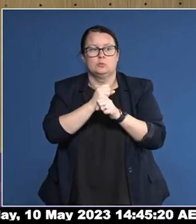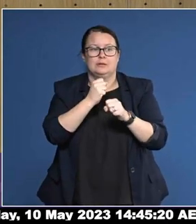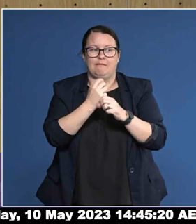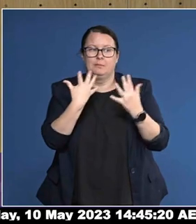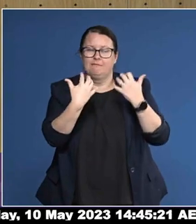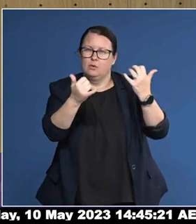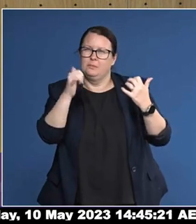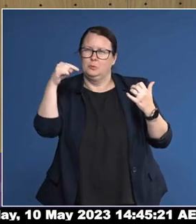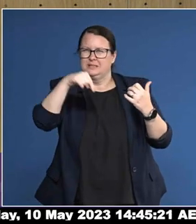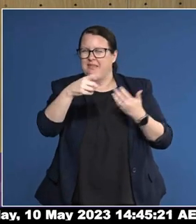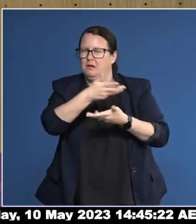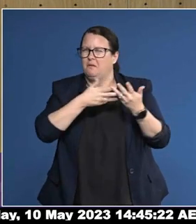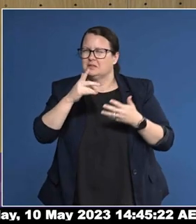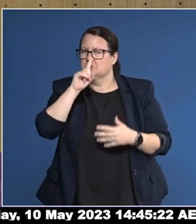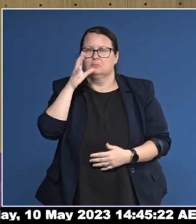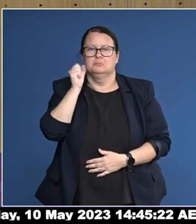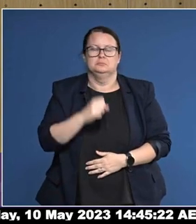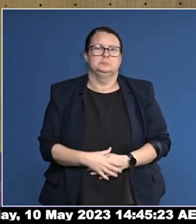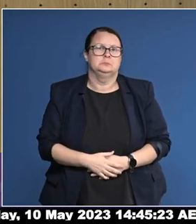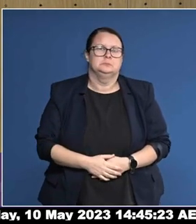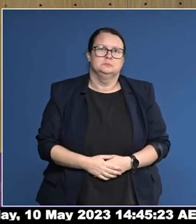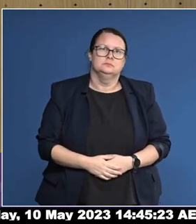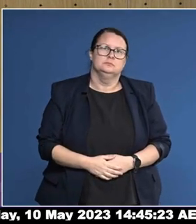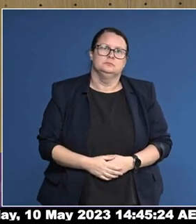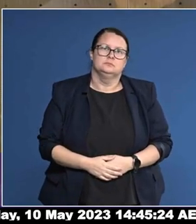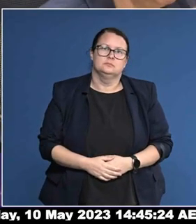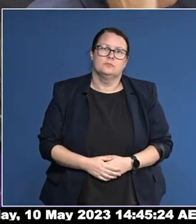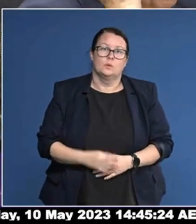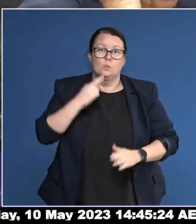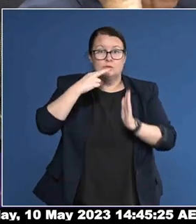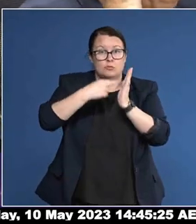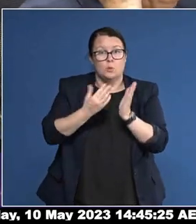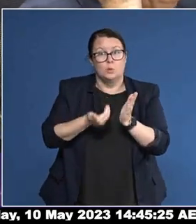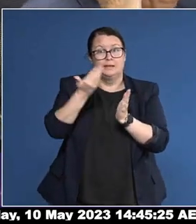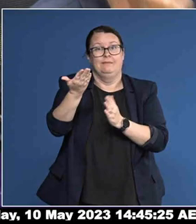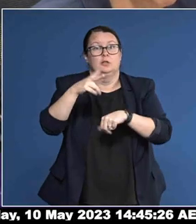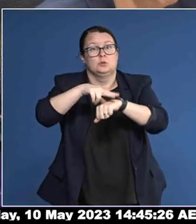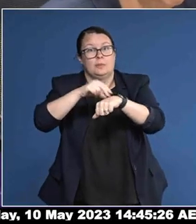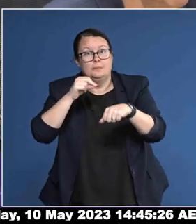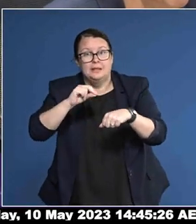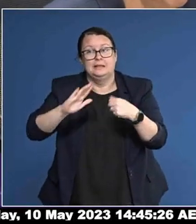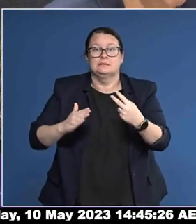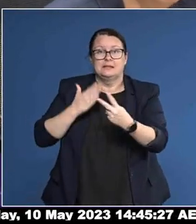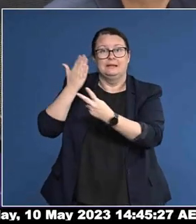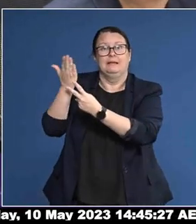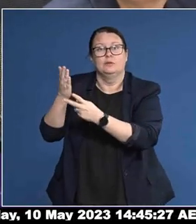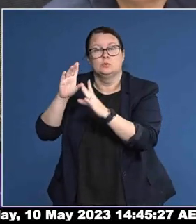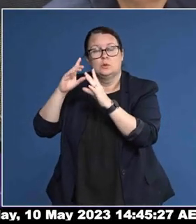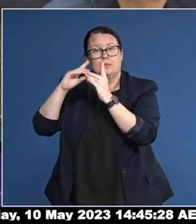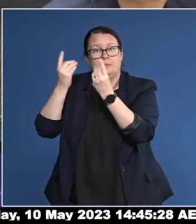Do you know if the report was provided to the police, the Department of Housing? Do you know that?